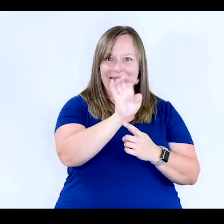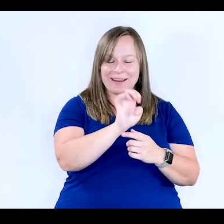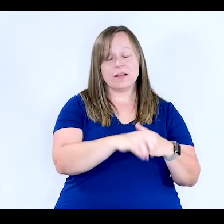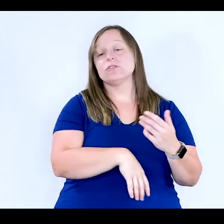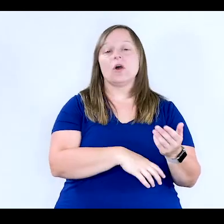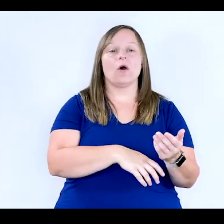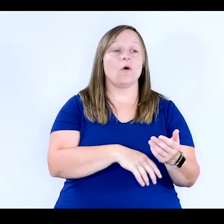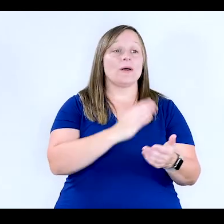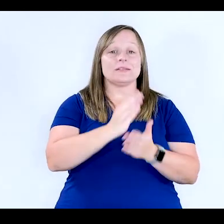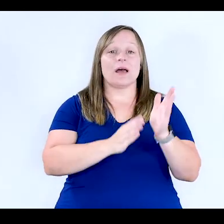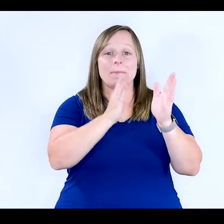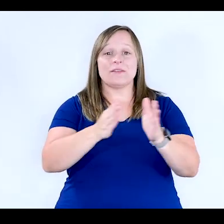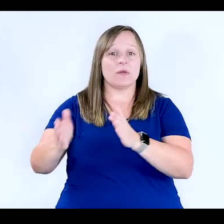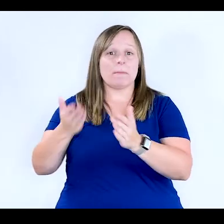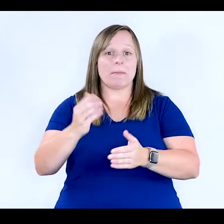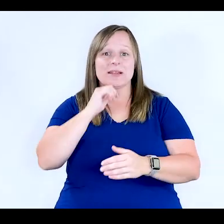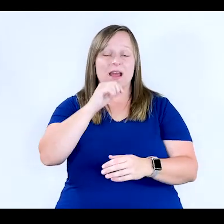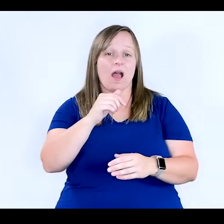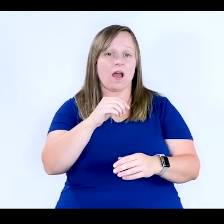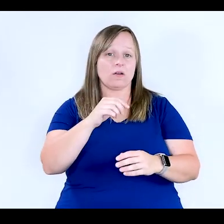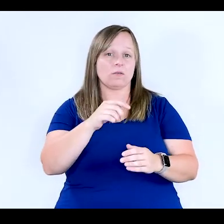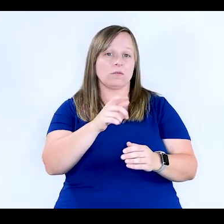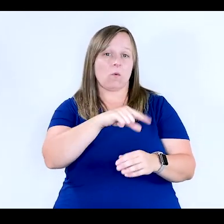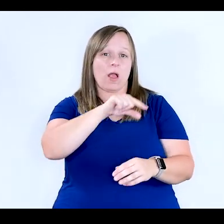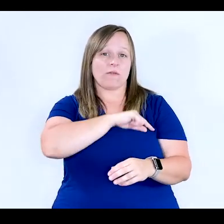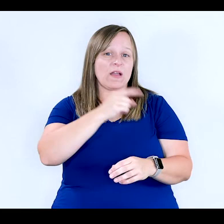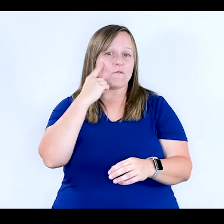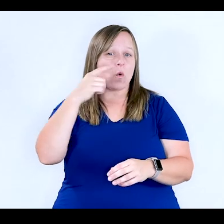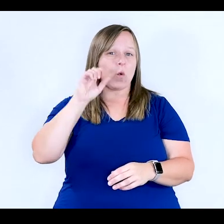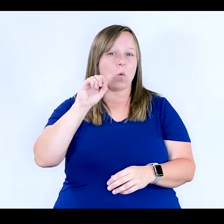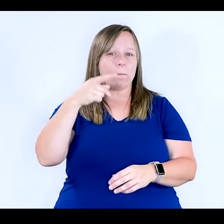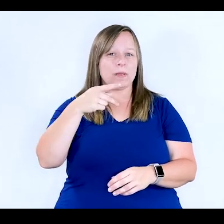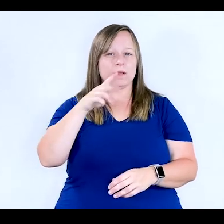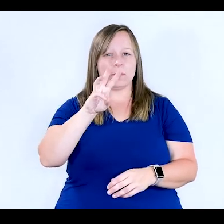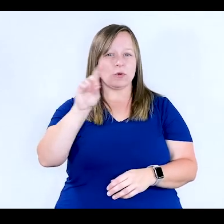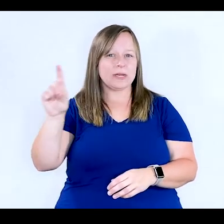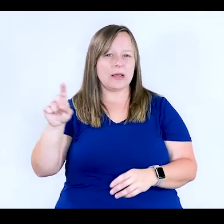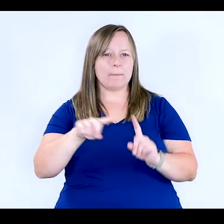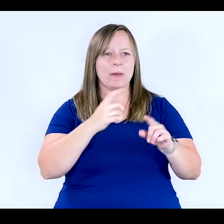And also, some individuals may not be eligible for OPWDD services, but yet have